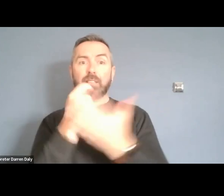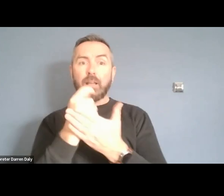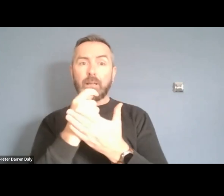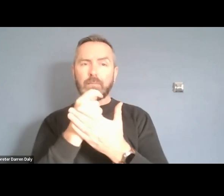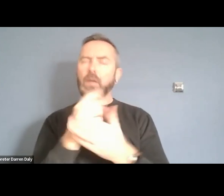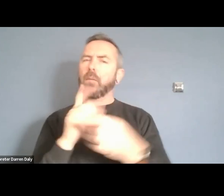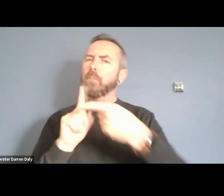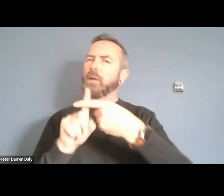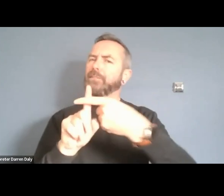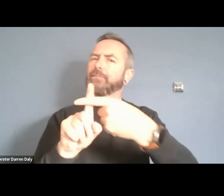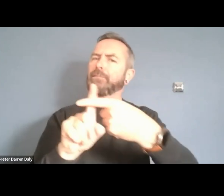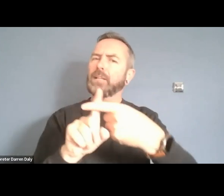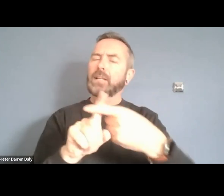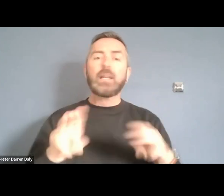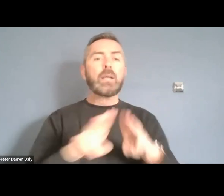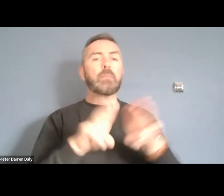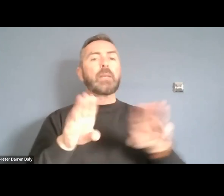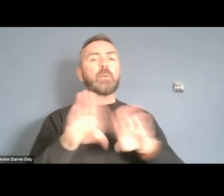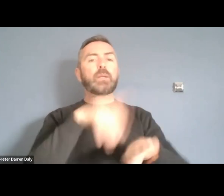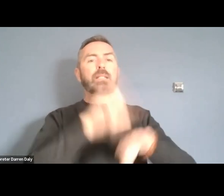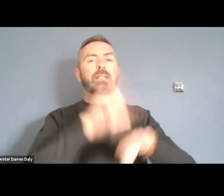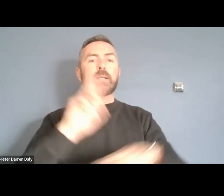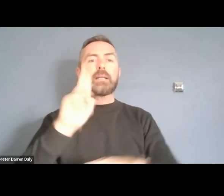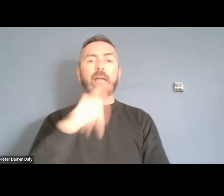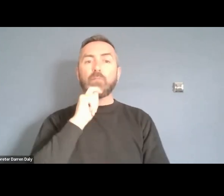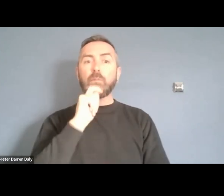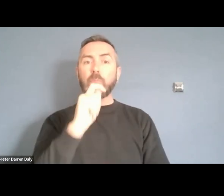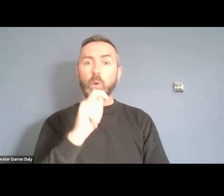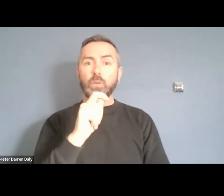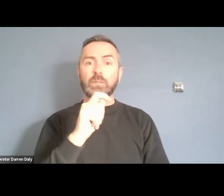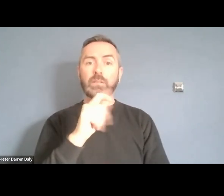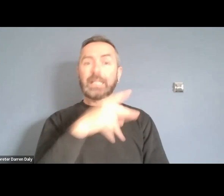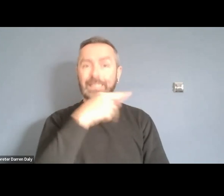that people with disabilities will be able to report that they can become involved in